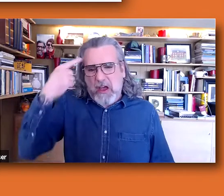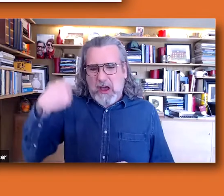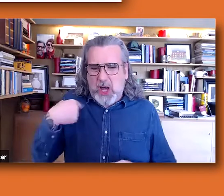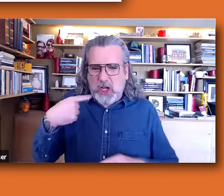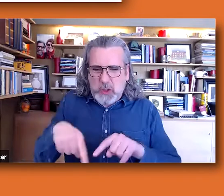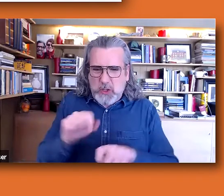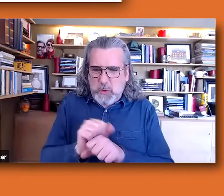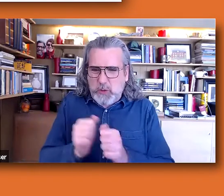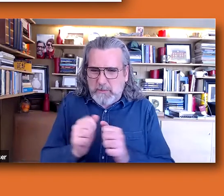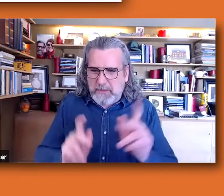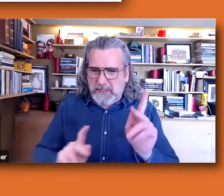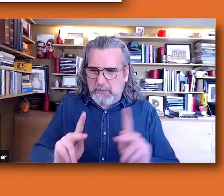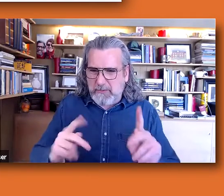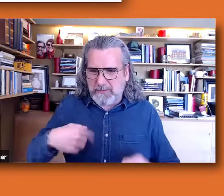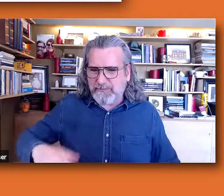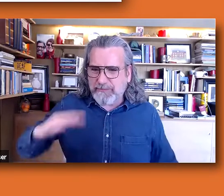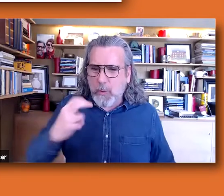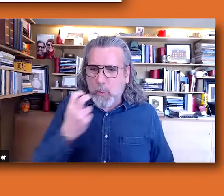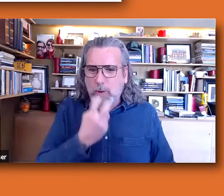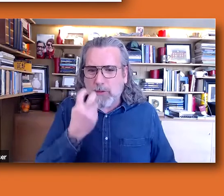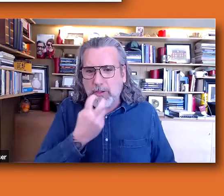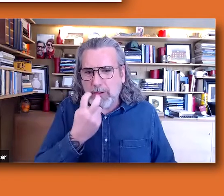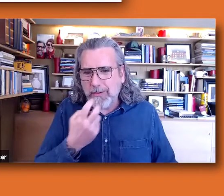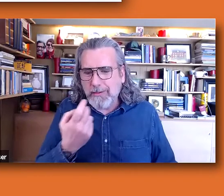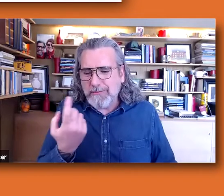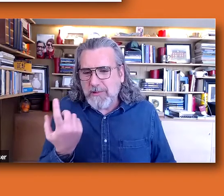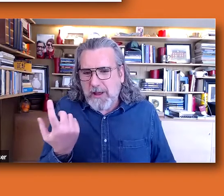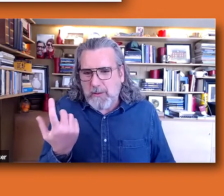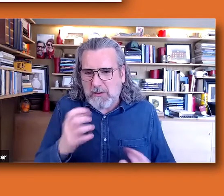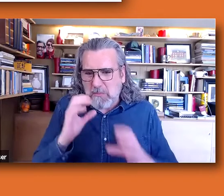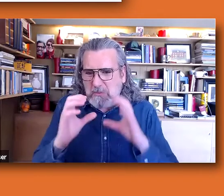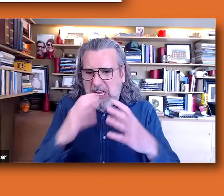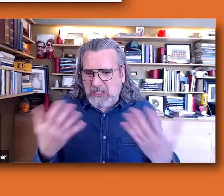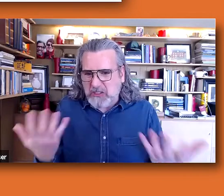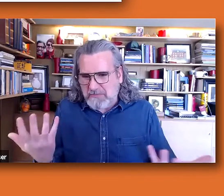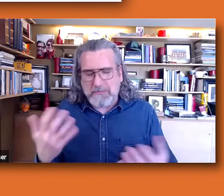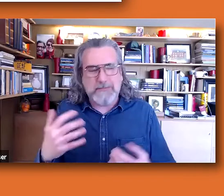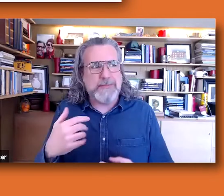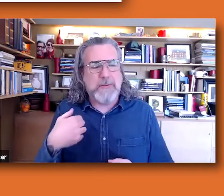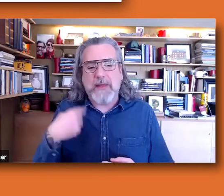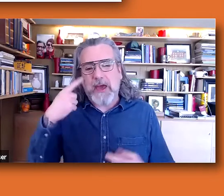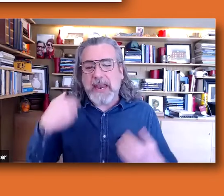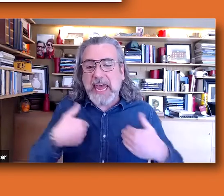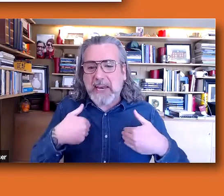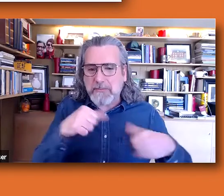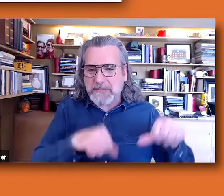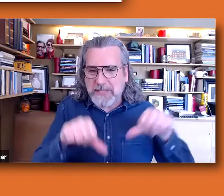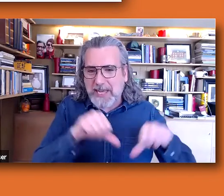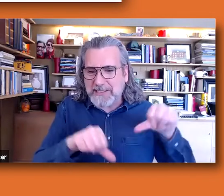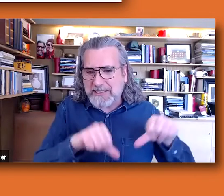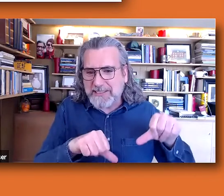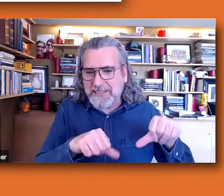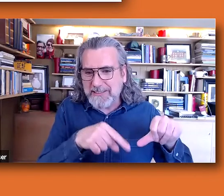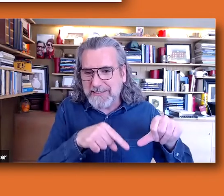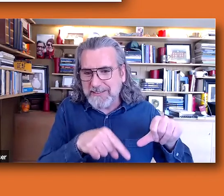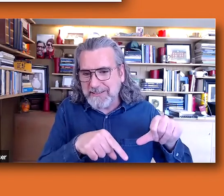In the past, I thought that I couldn't work with other people. I grew up oral using spoken English, so communication was fairly limited,